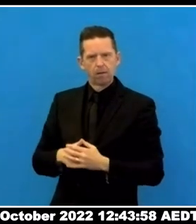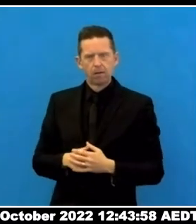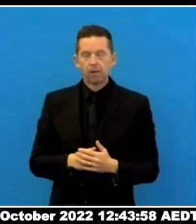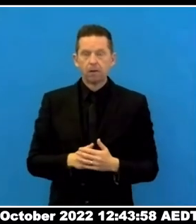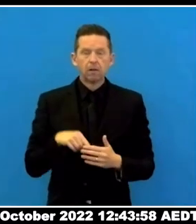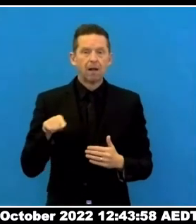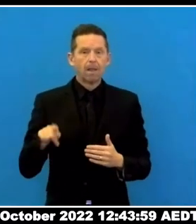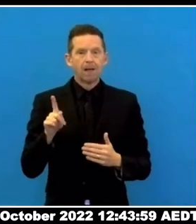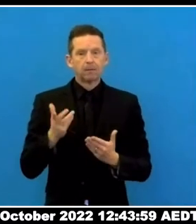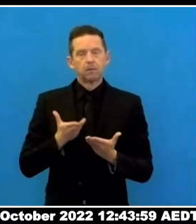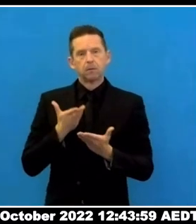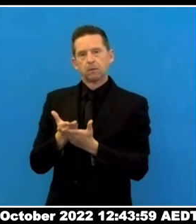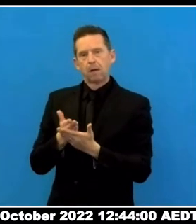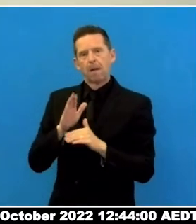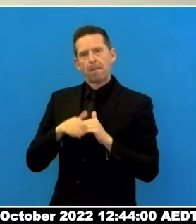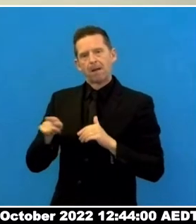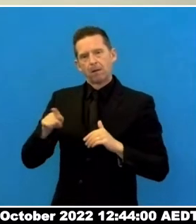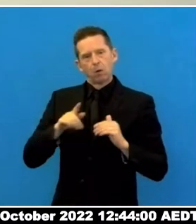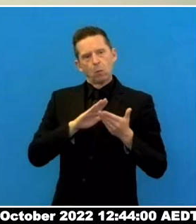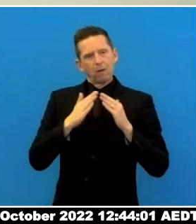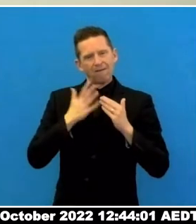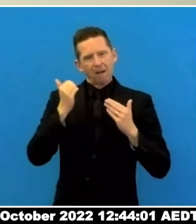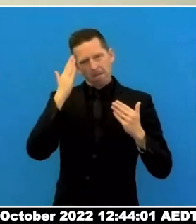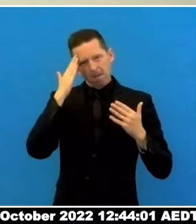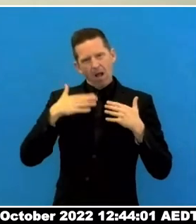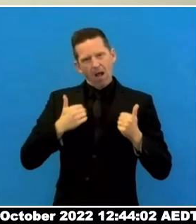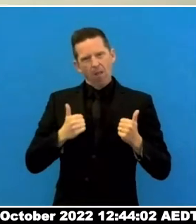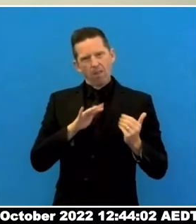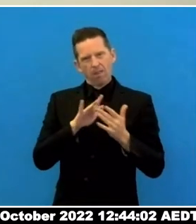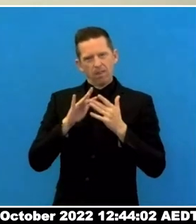from the Victorian Refugee Health Network, and it was a community advisory group